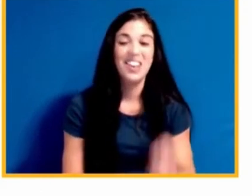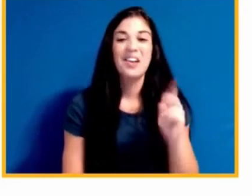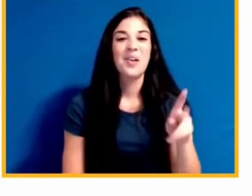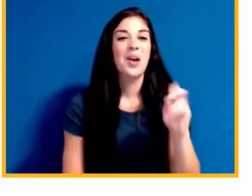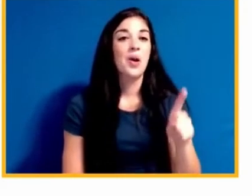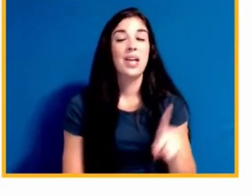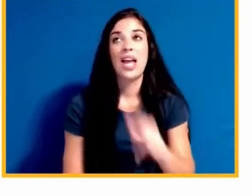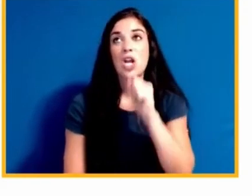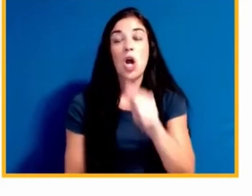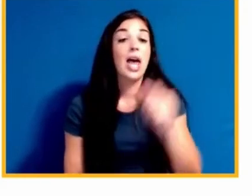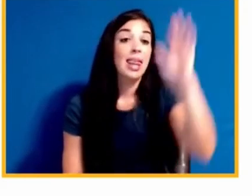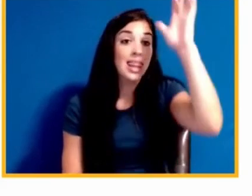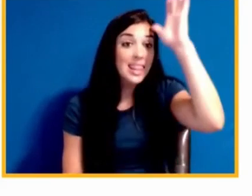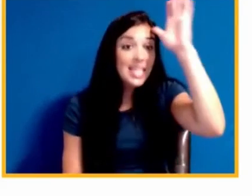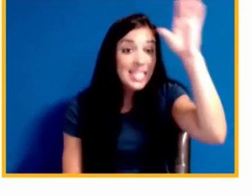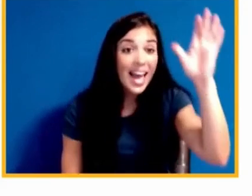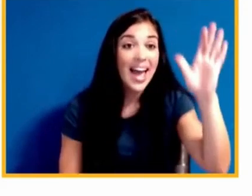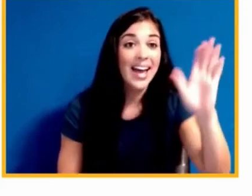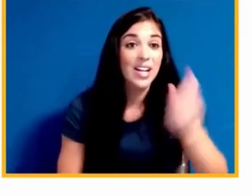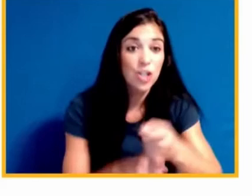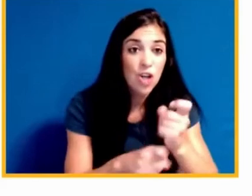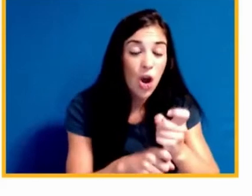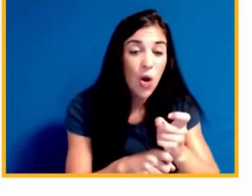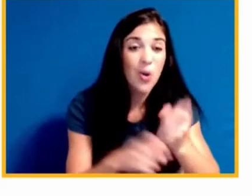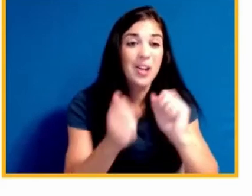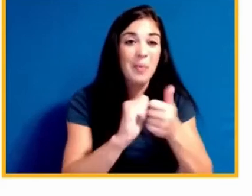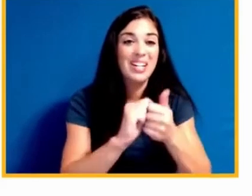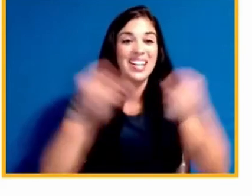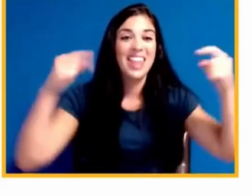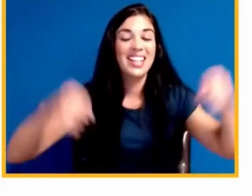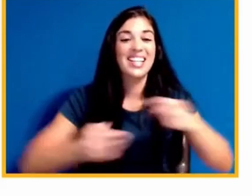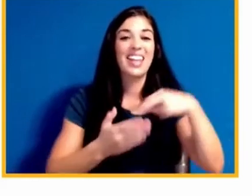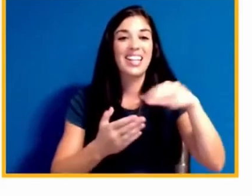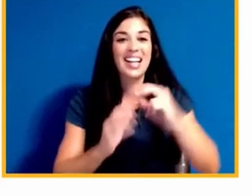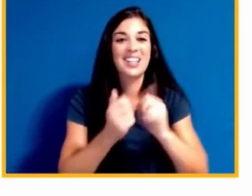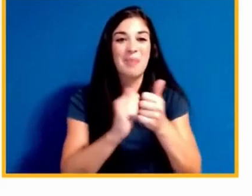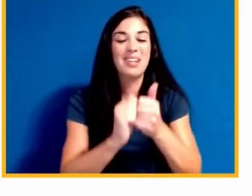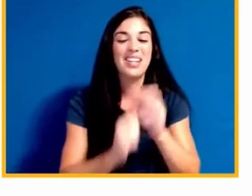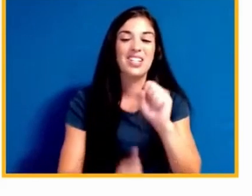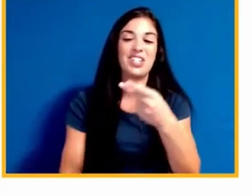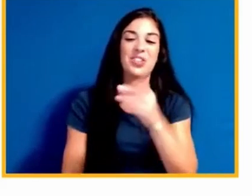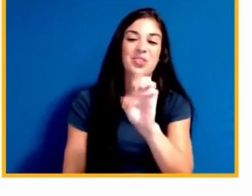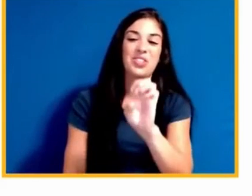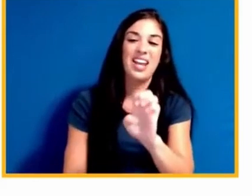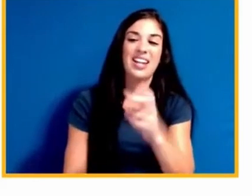the dad joke competition, this is the dance competition. So let's see what Shayde's got for us!